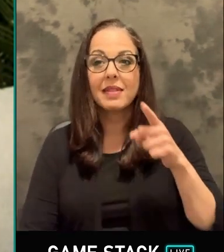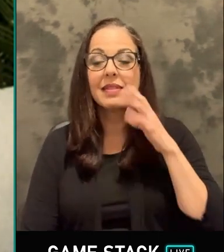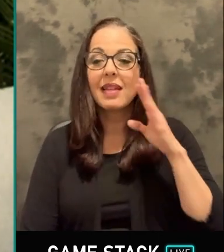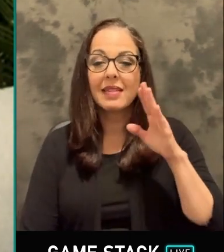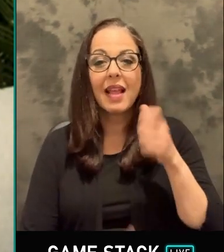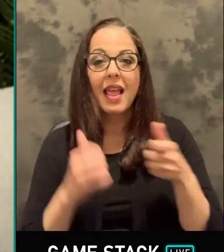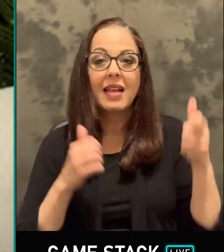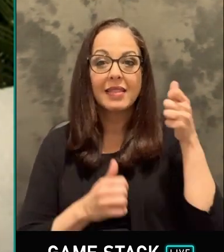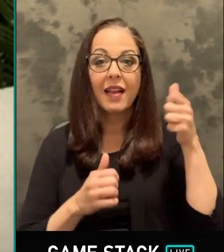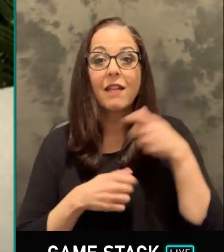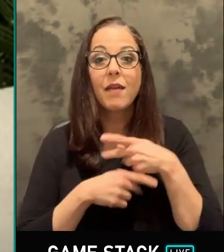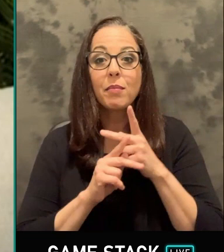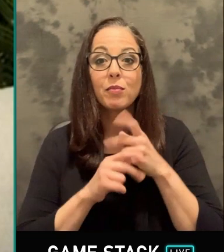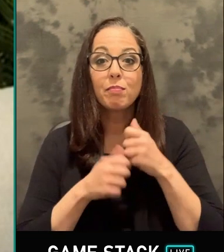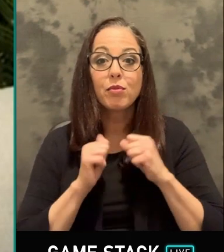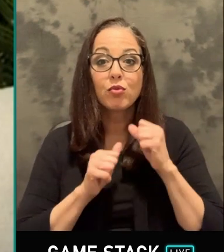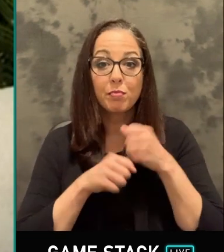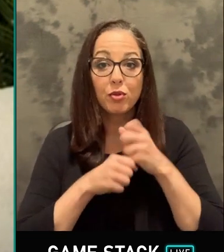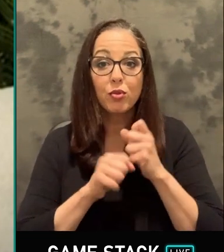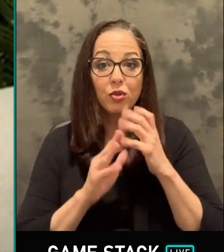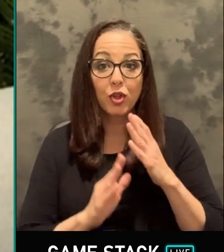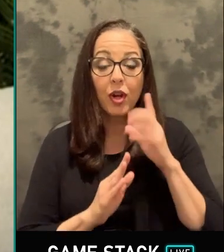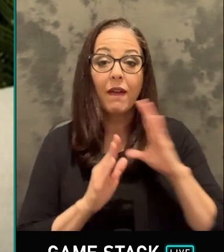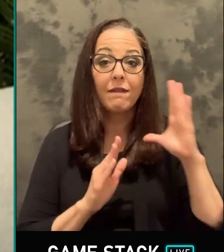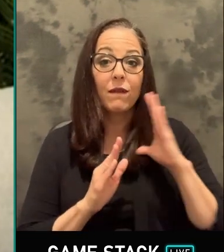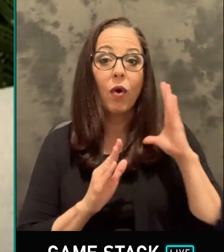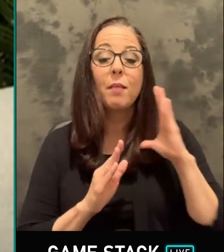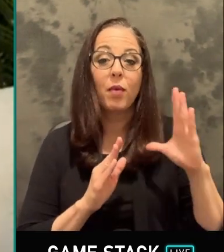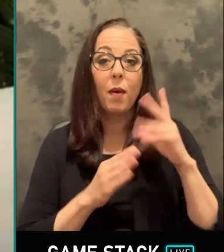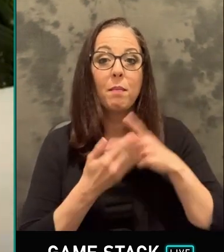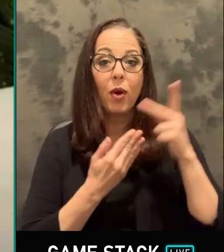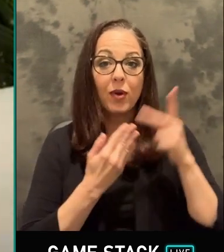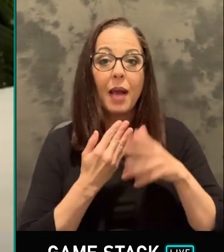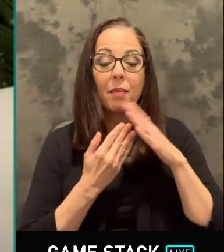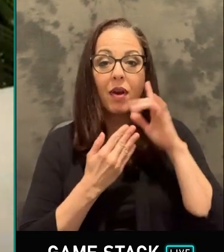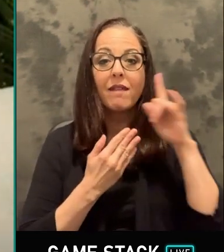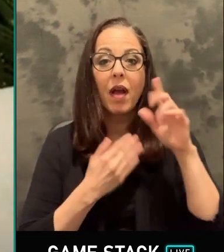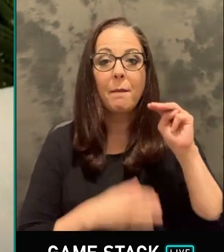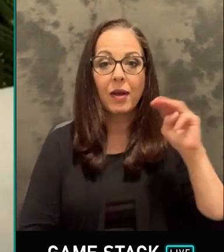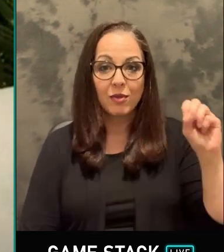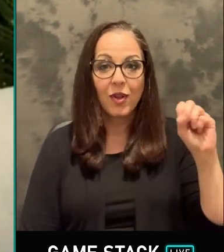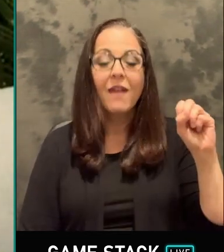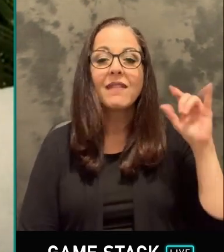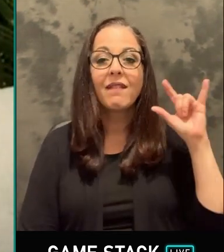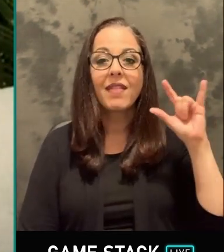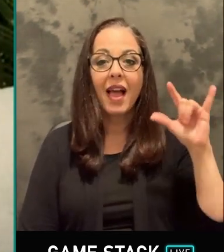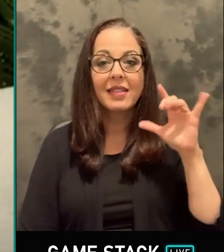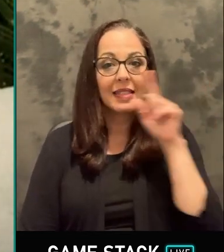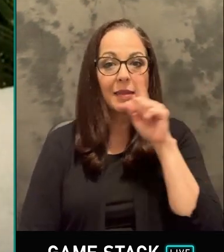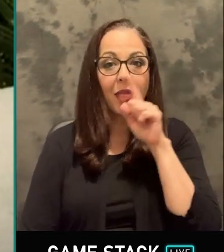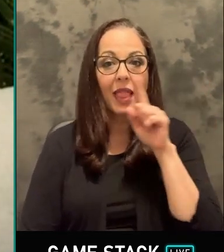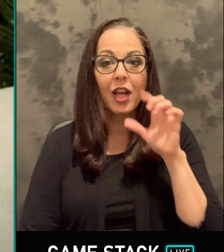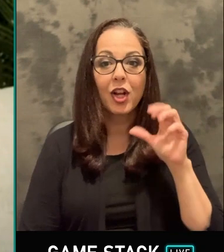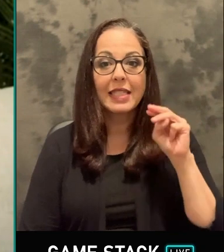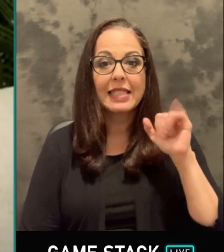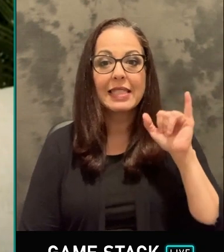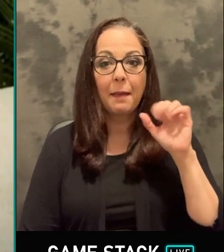of Microsoft’s Flight Simulator and today I am here with you to talk about the beauty and the realism of